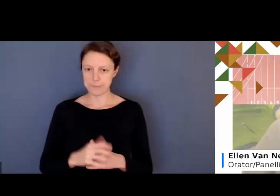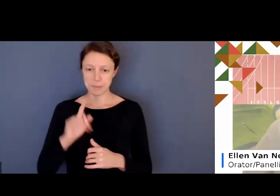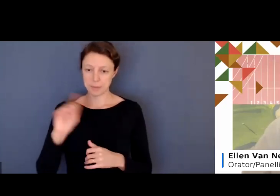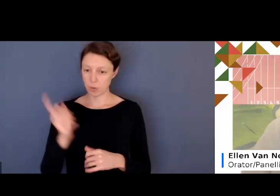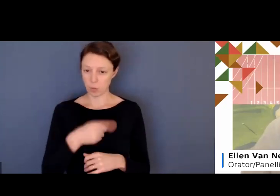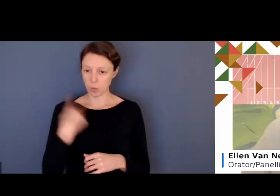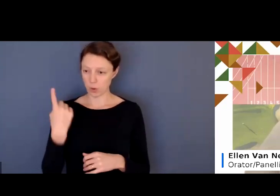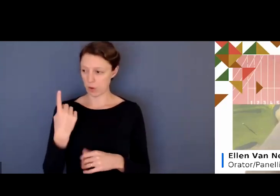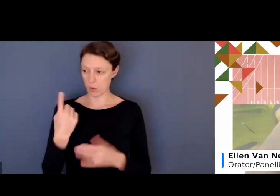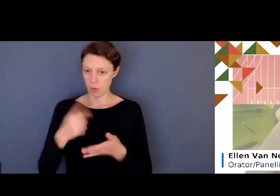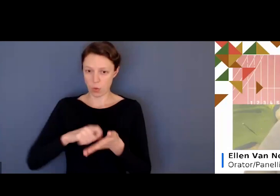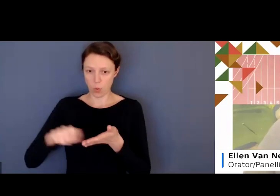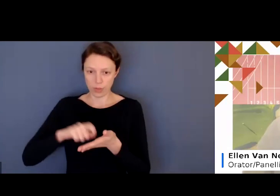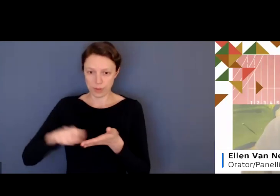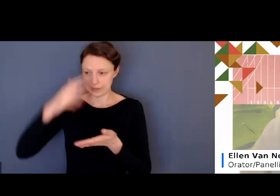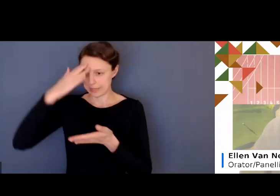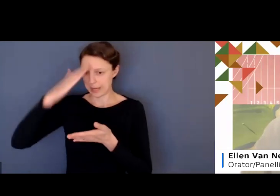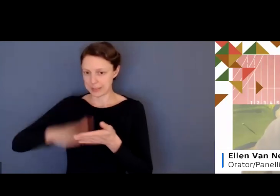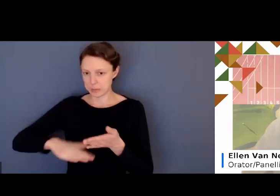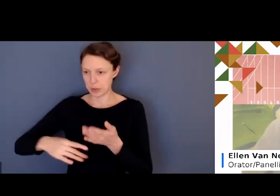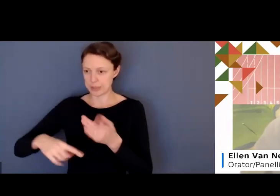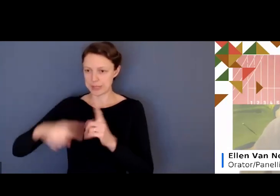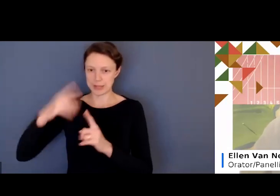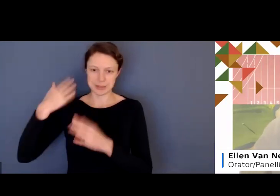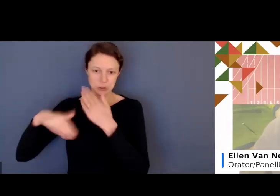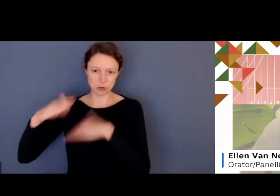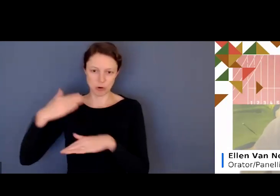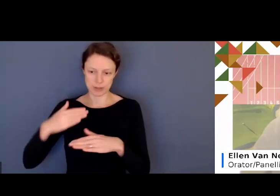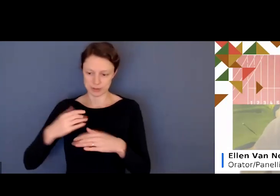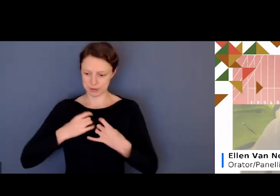experts and historians in our own right,